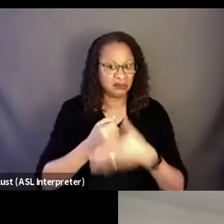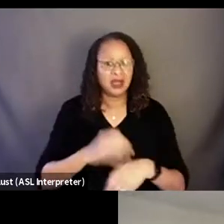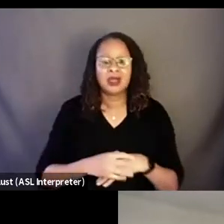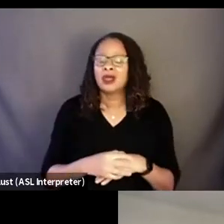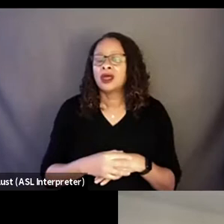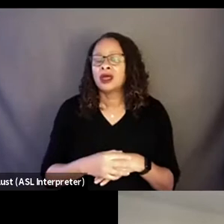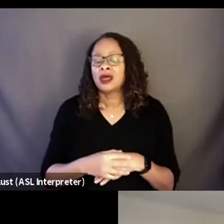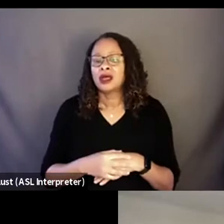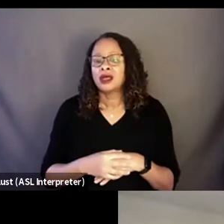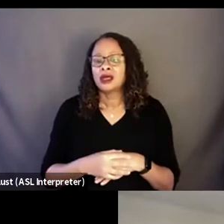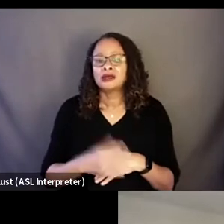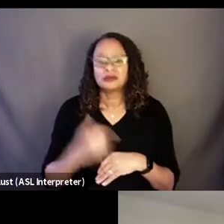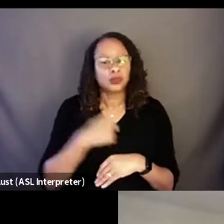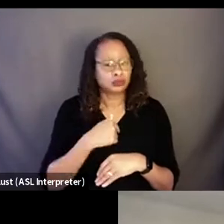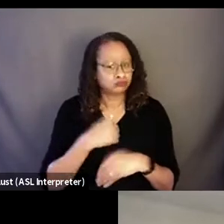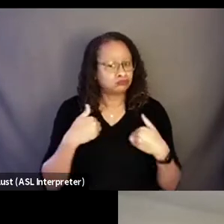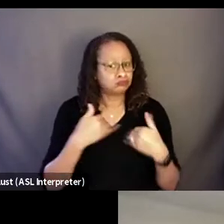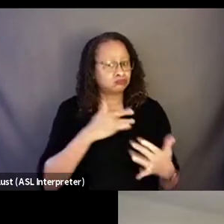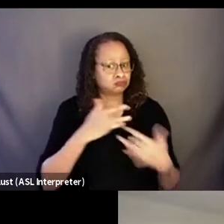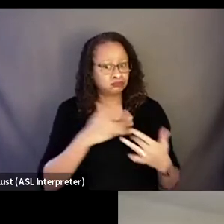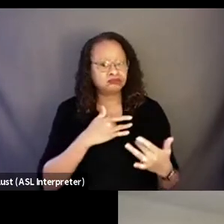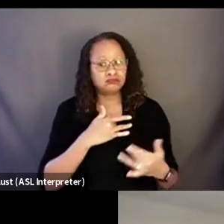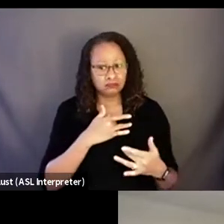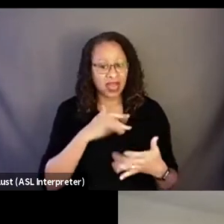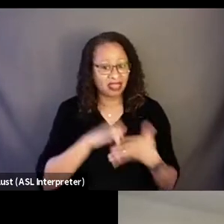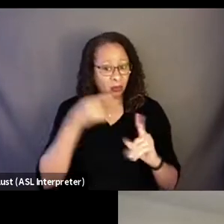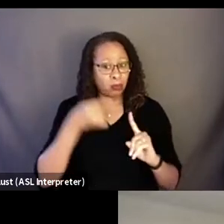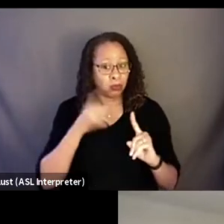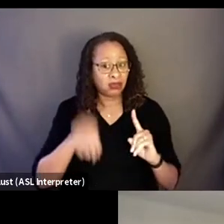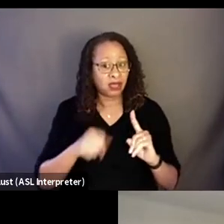And we were concerned these were credible communications